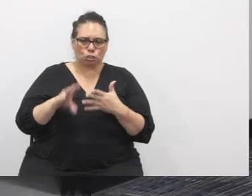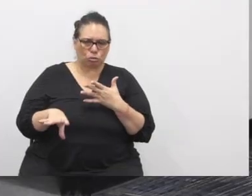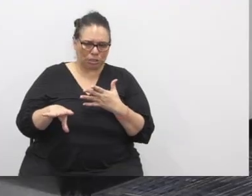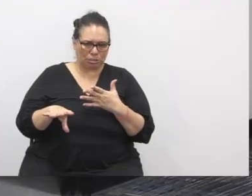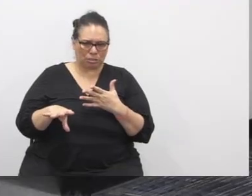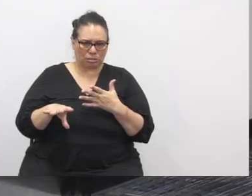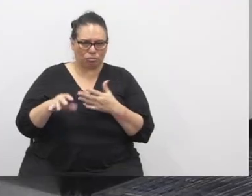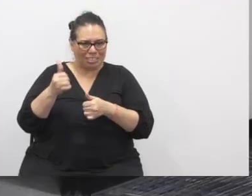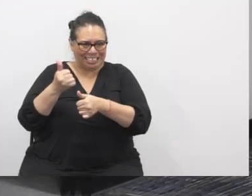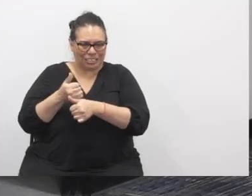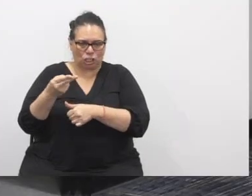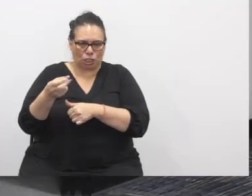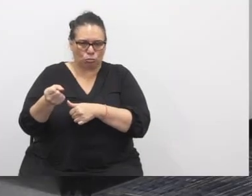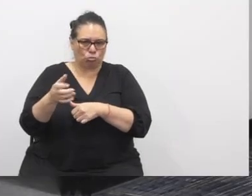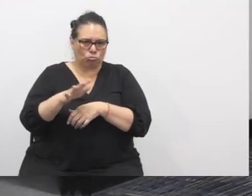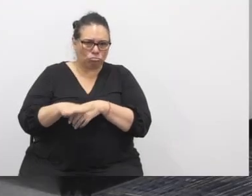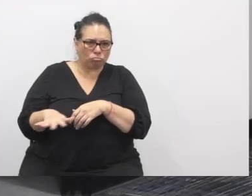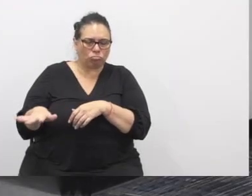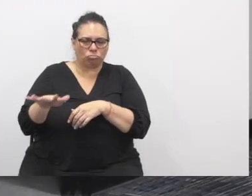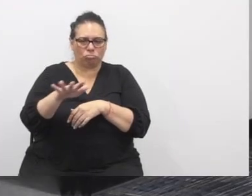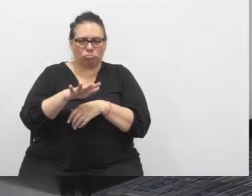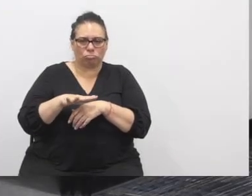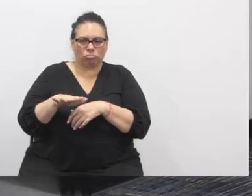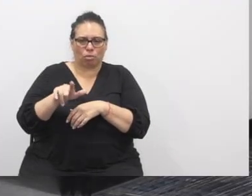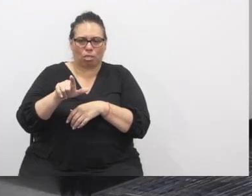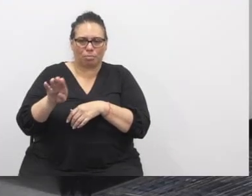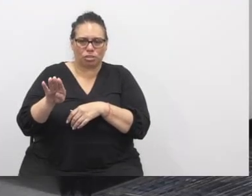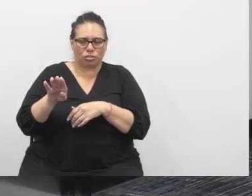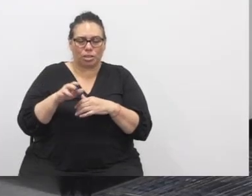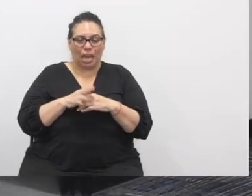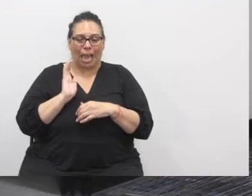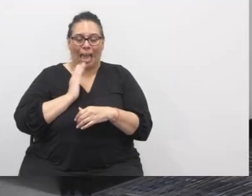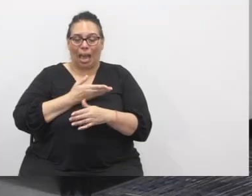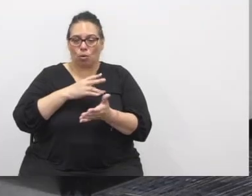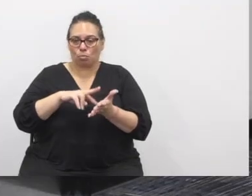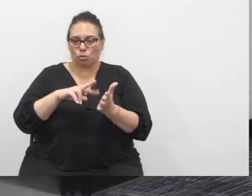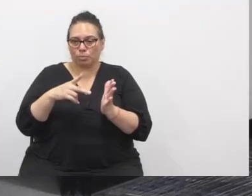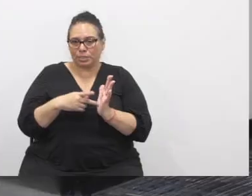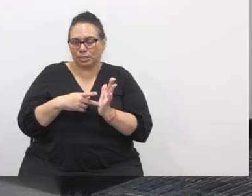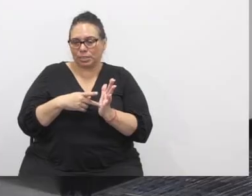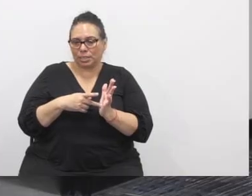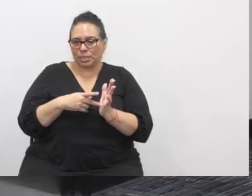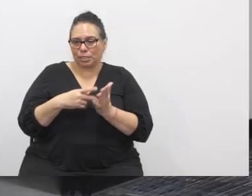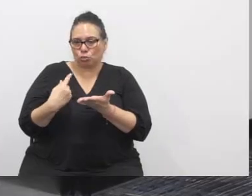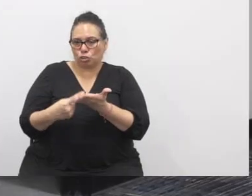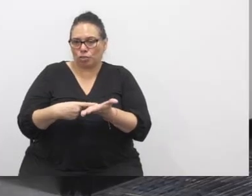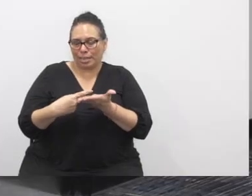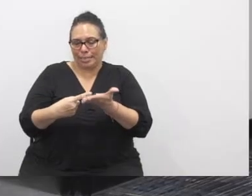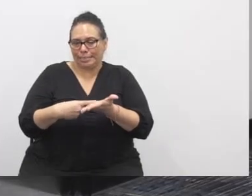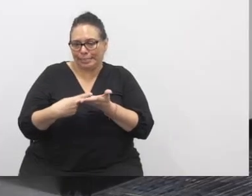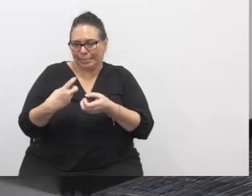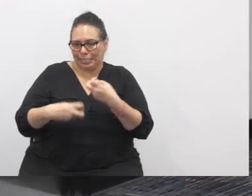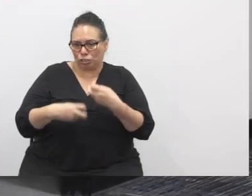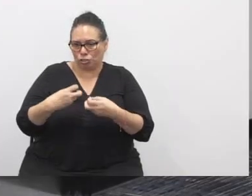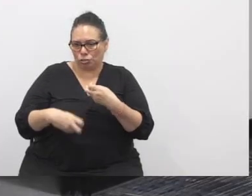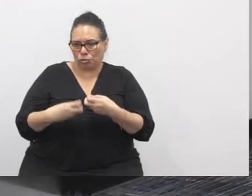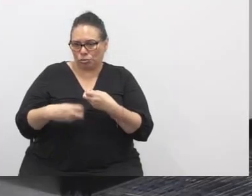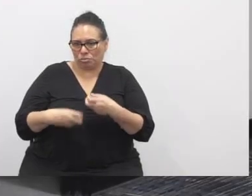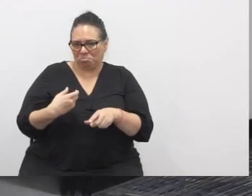each high school campus around Long Beach Unified. And our purpose is to address issues at our school sites.